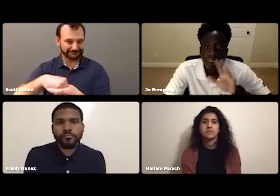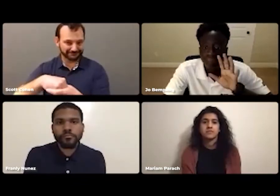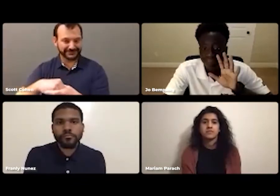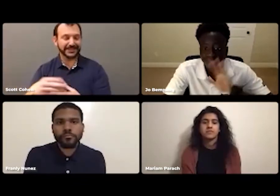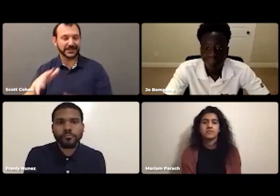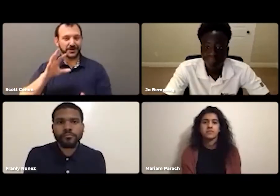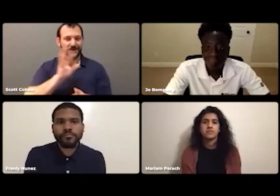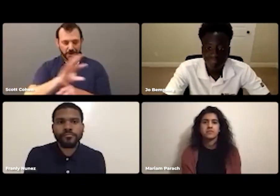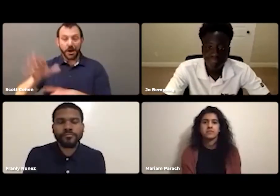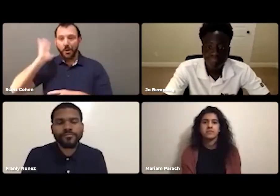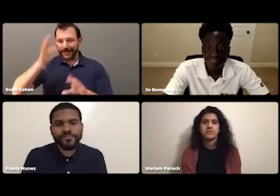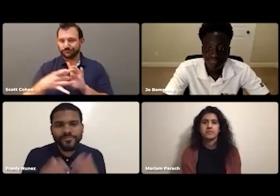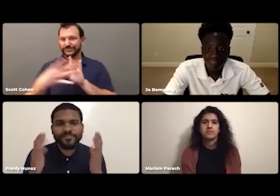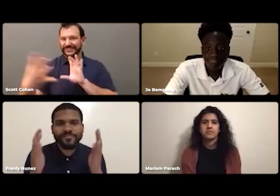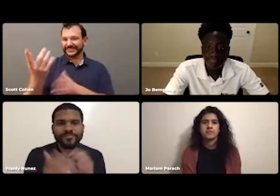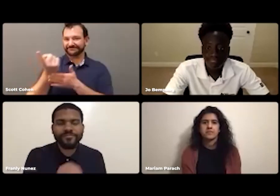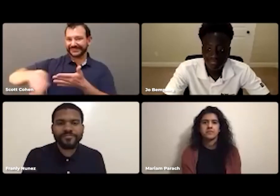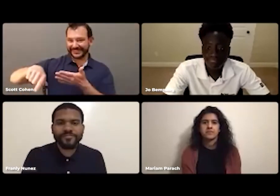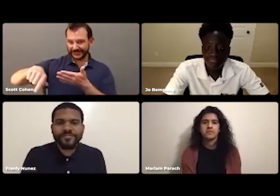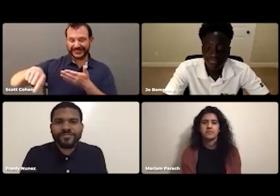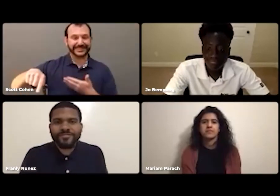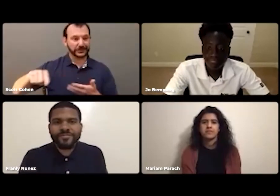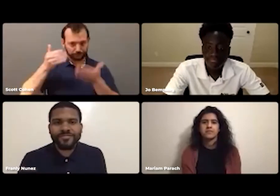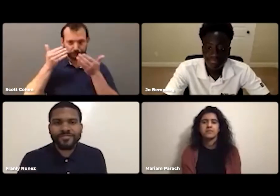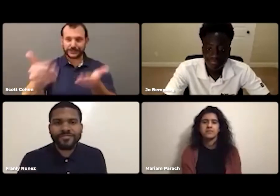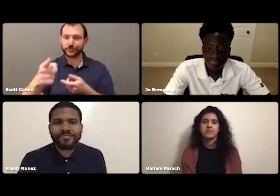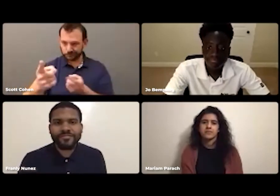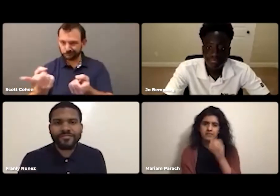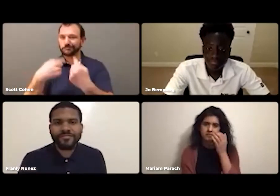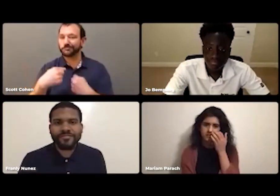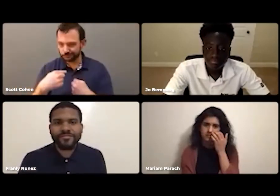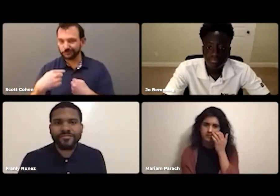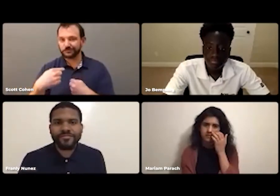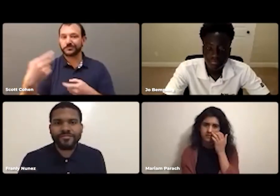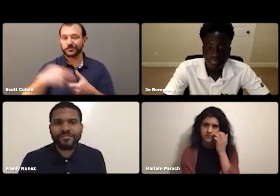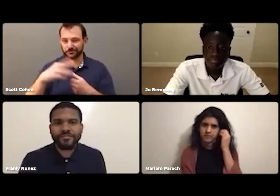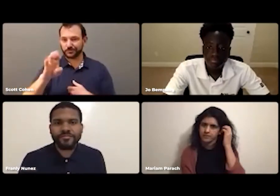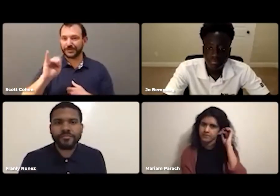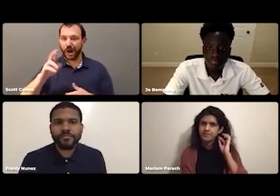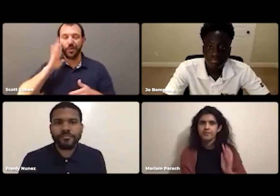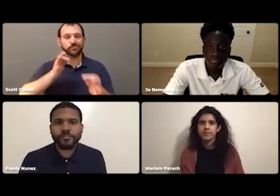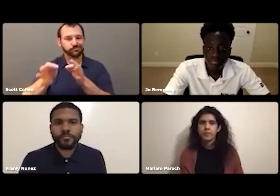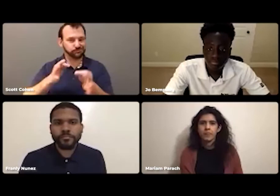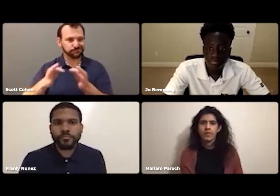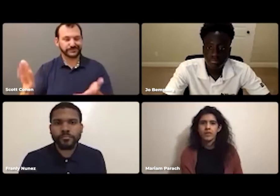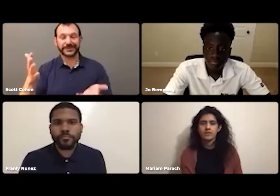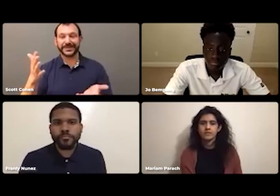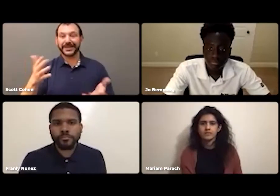Jo is a part of that. We're releasing it next week.